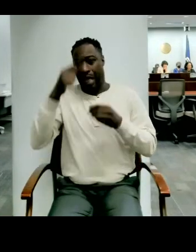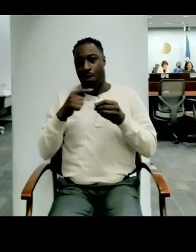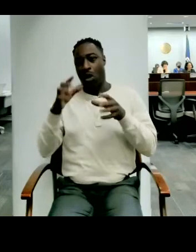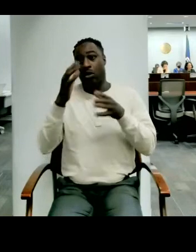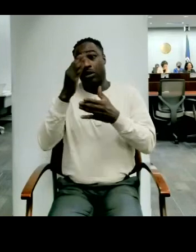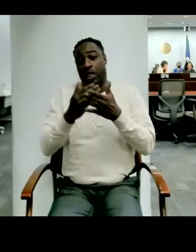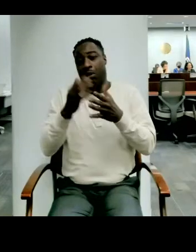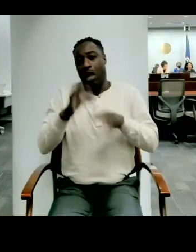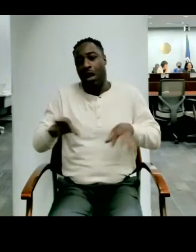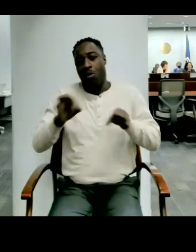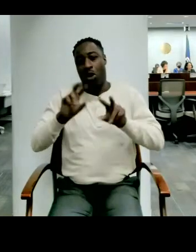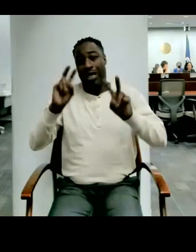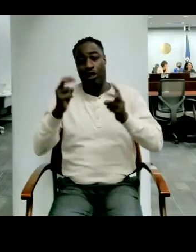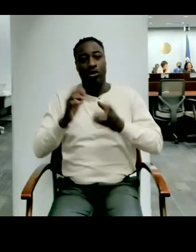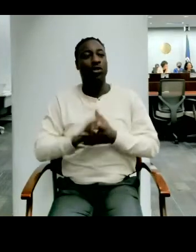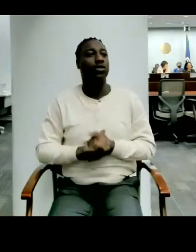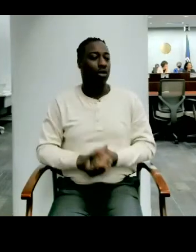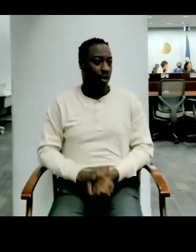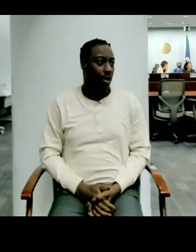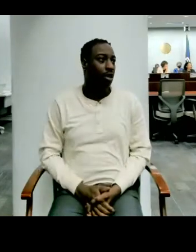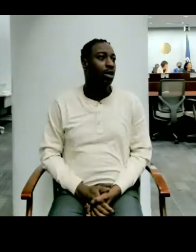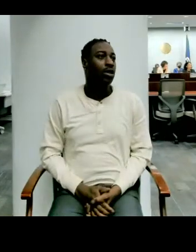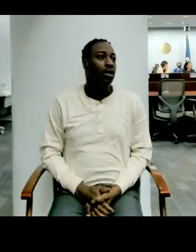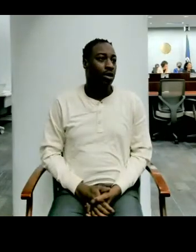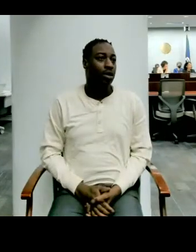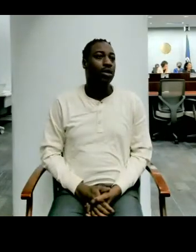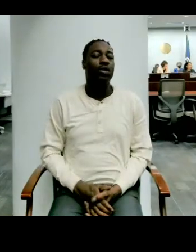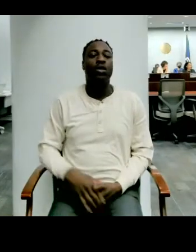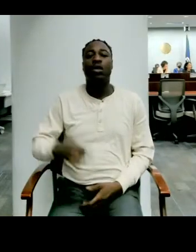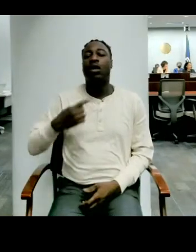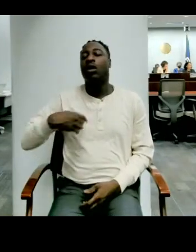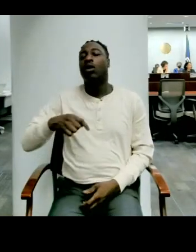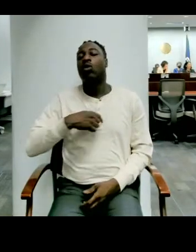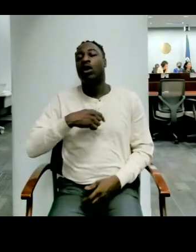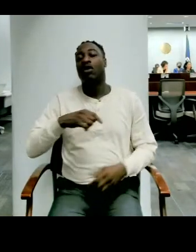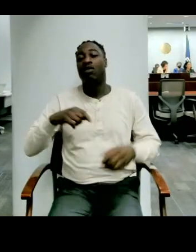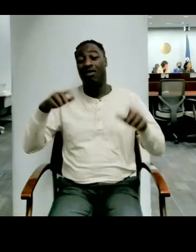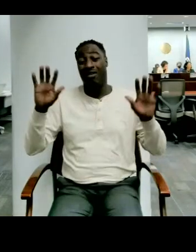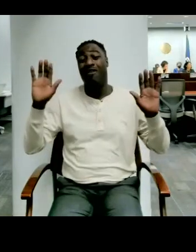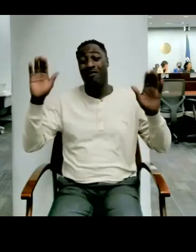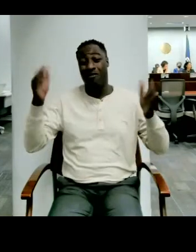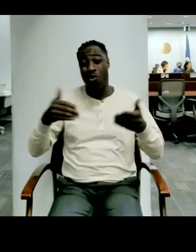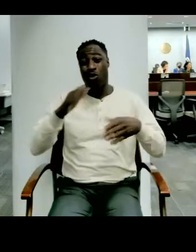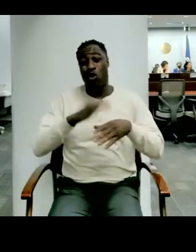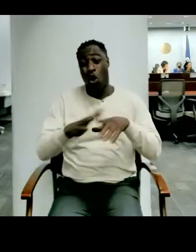And Ms. Correia, we have been also focused on initiative and combating retaliation and